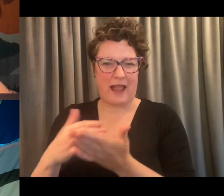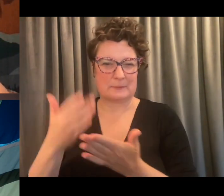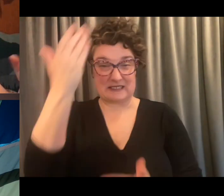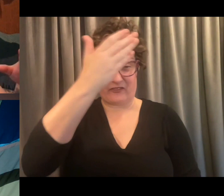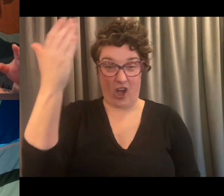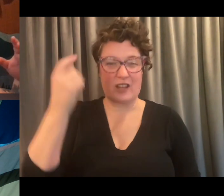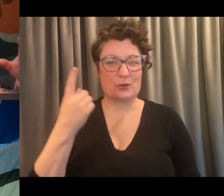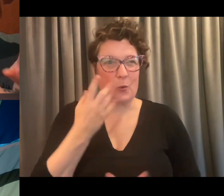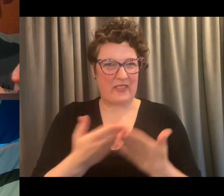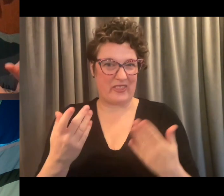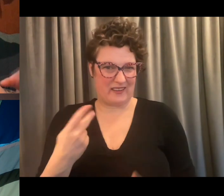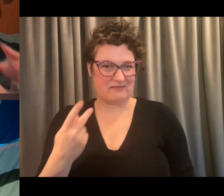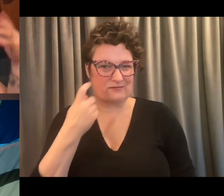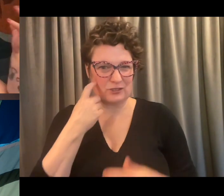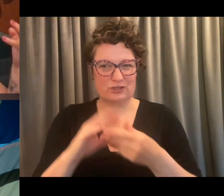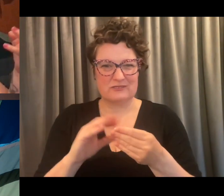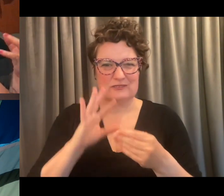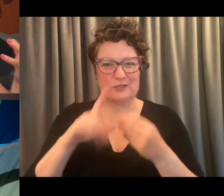at was saying that it was a marriage between God and people.